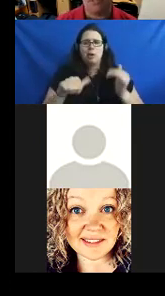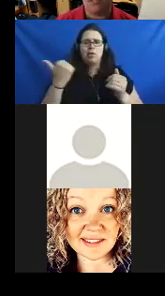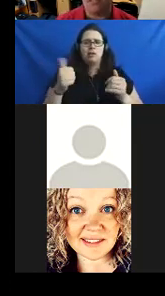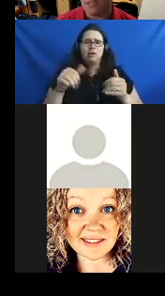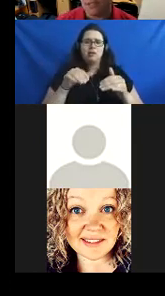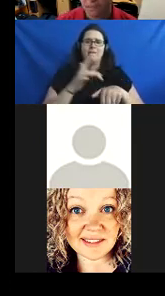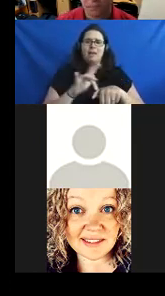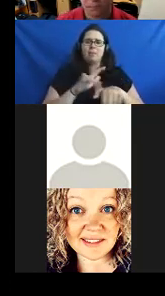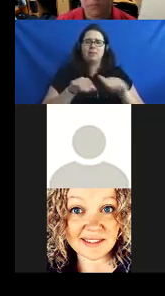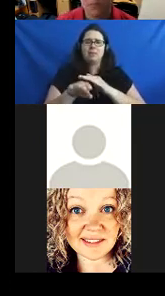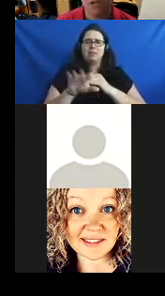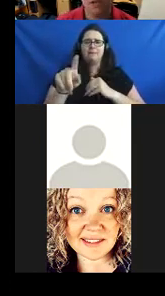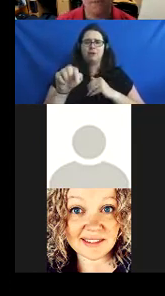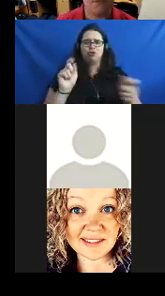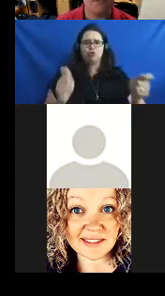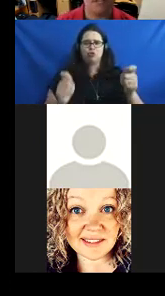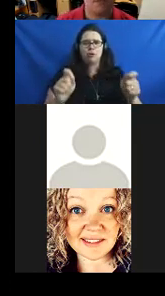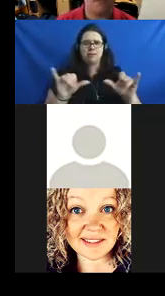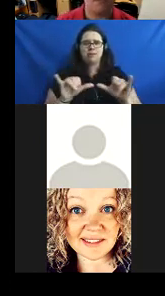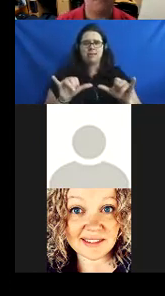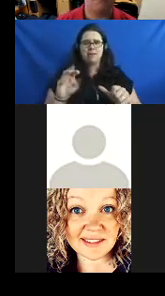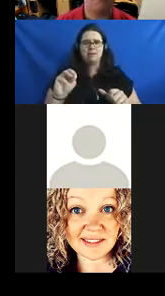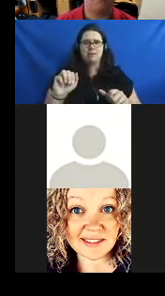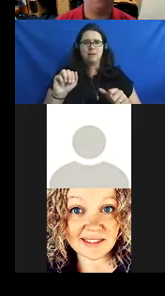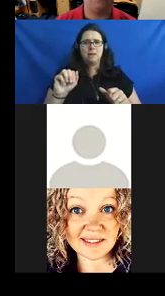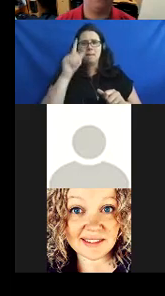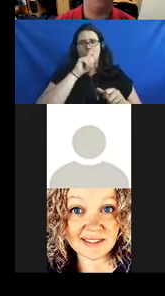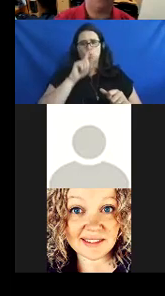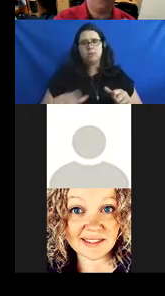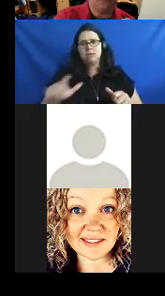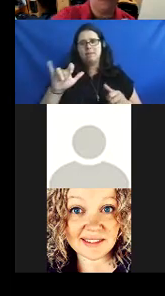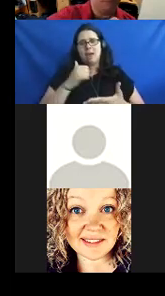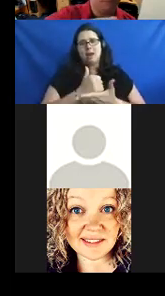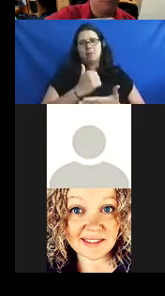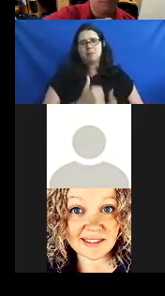ADJUST THE SIZE OF THE MOUSE IF THAT'S HELPFUL.